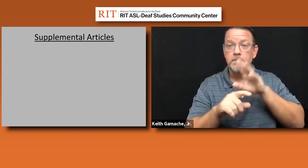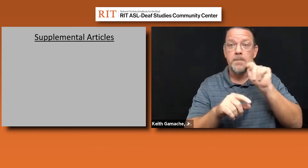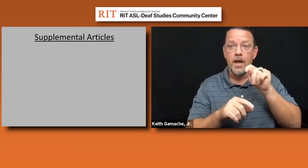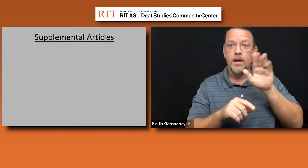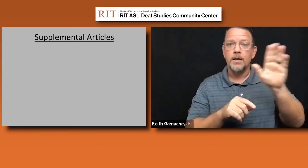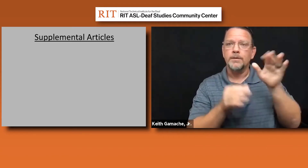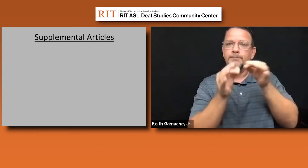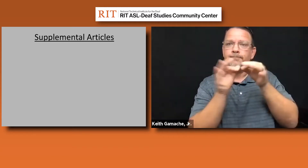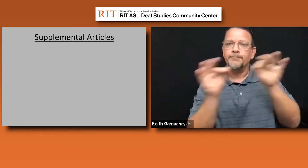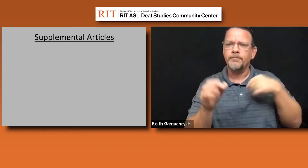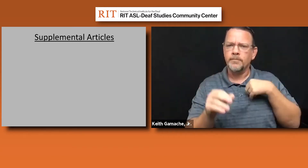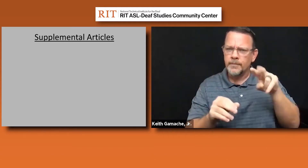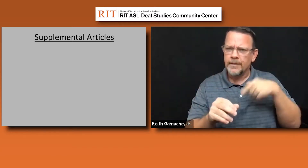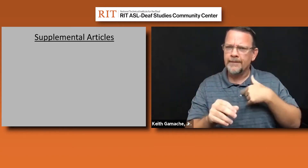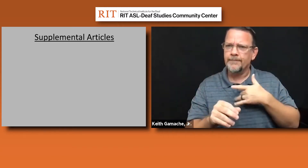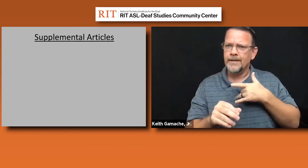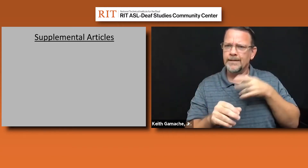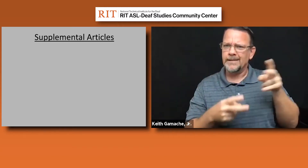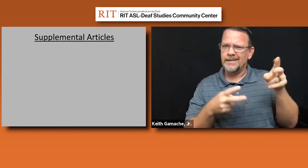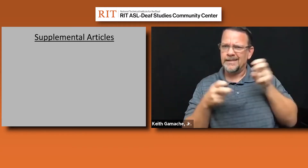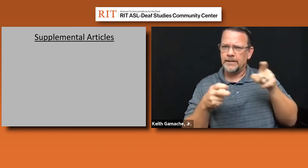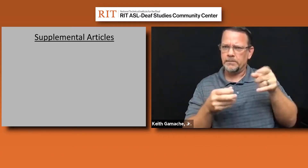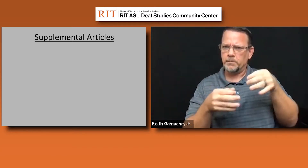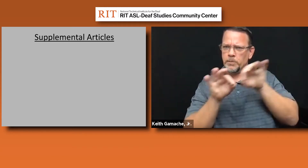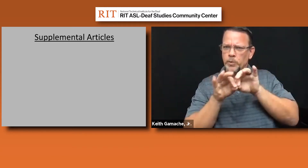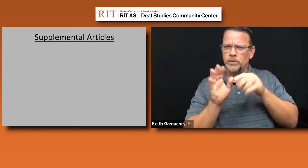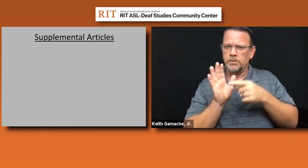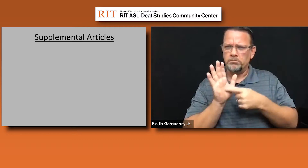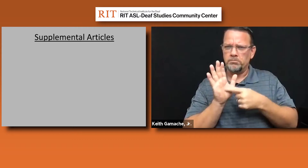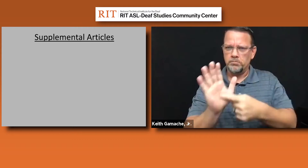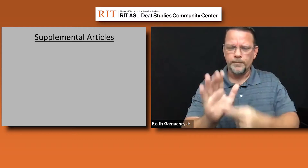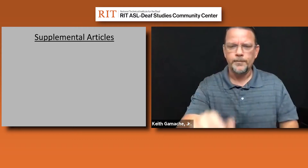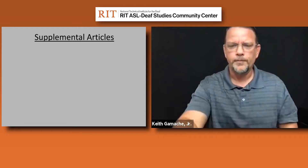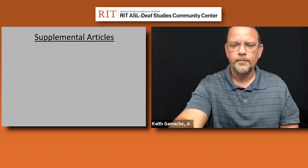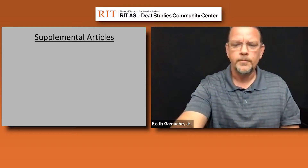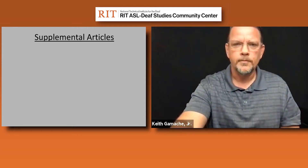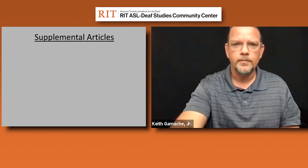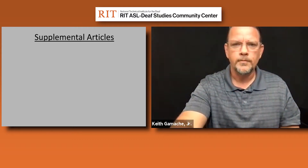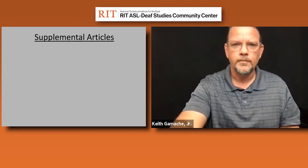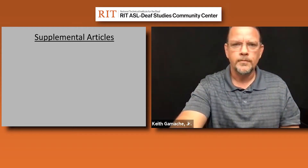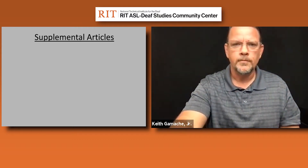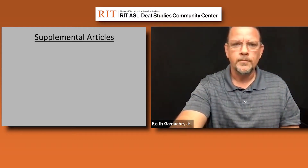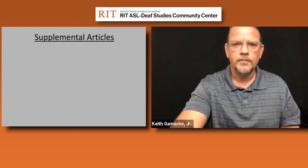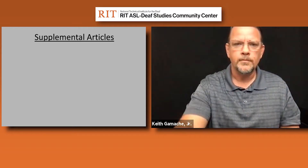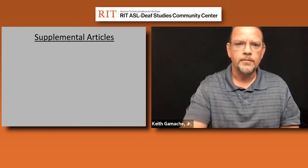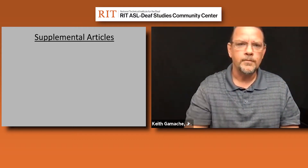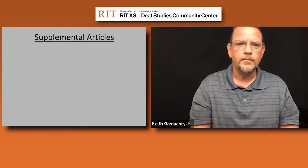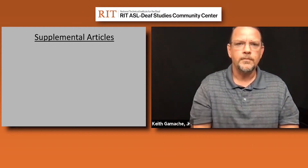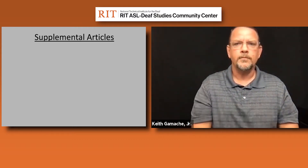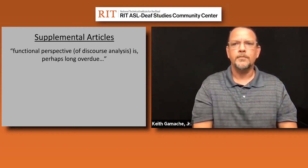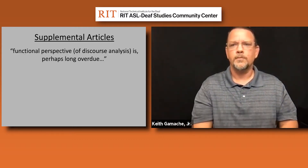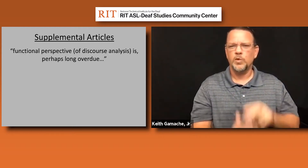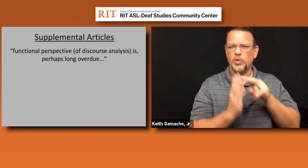and so I felt that they had an important contribution to this topic.